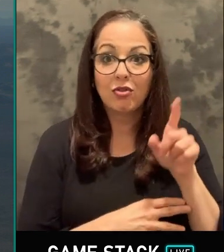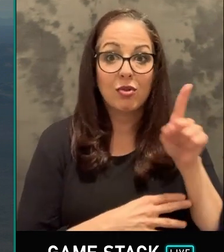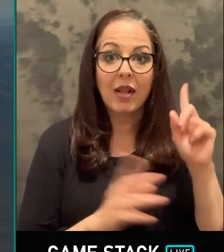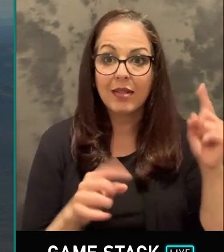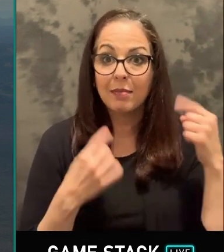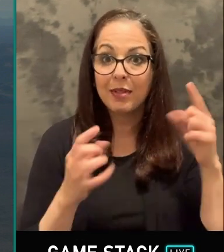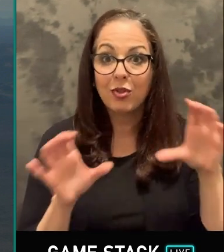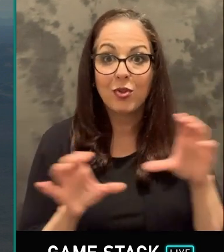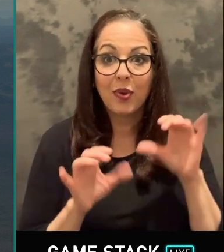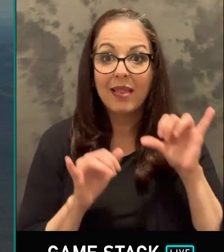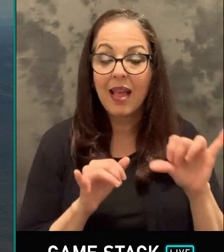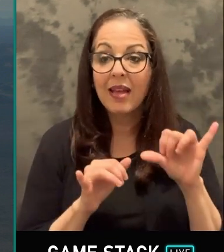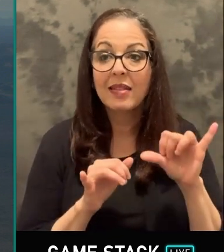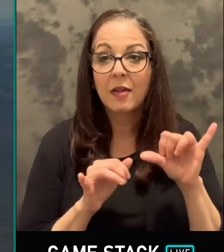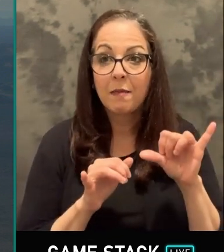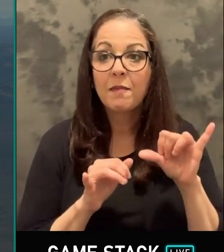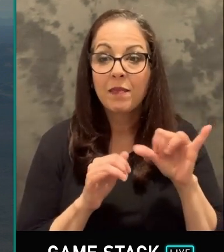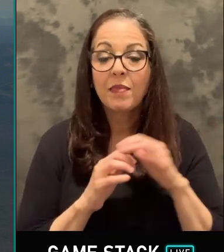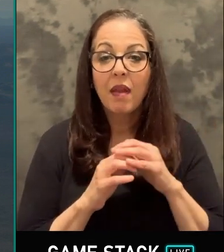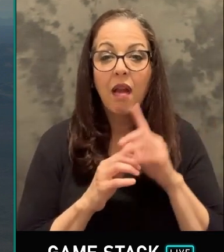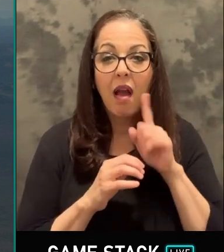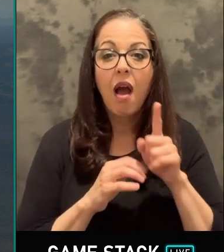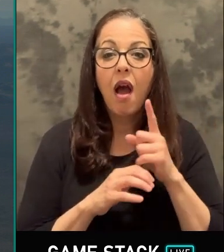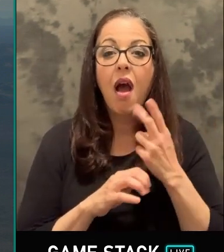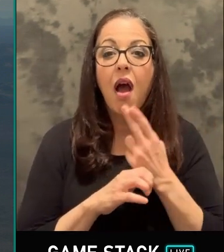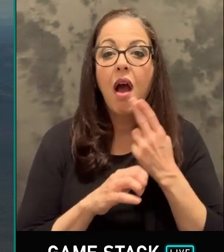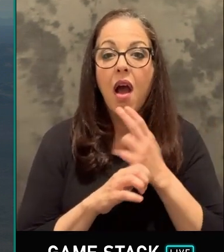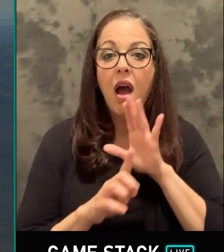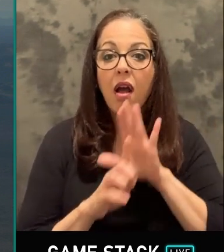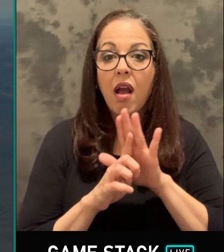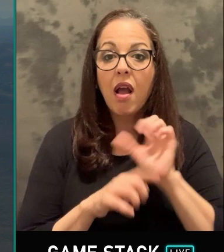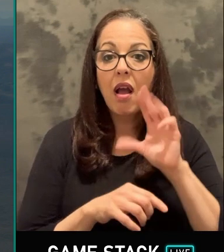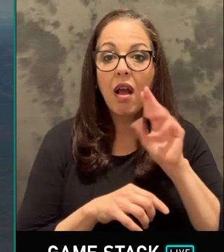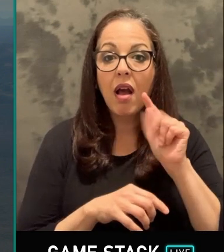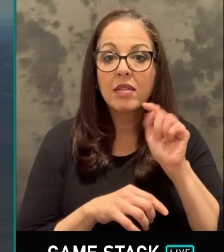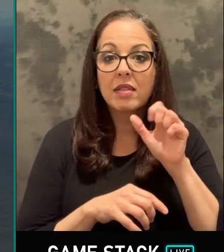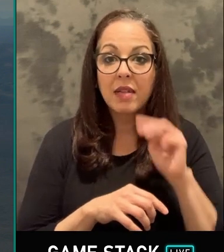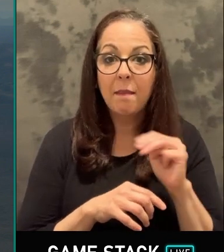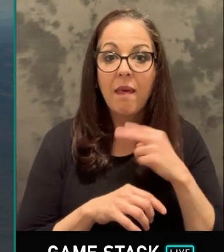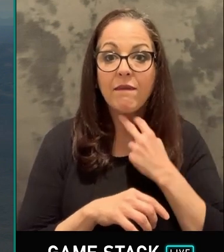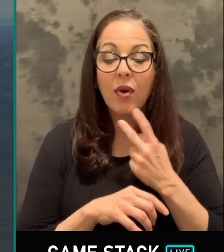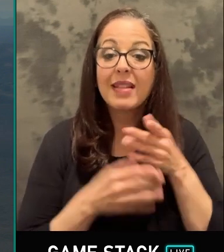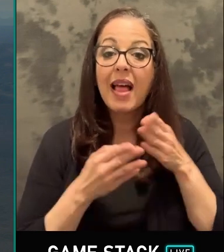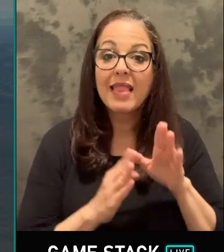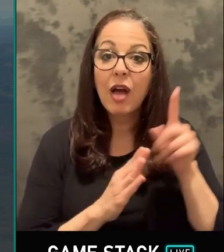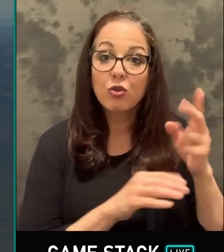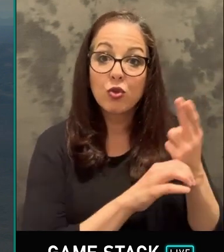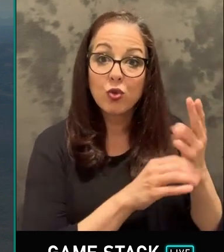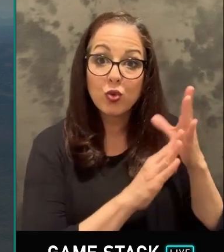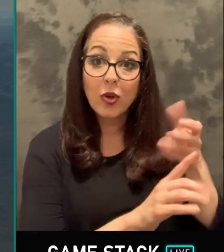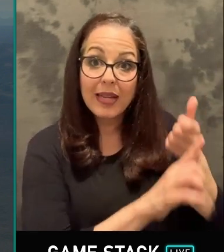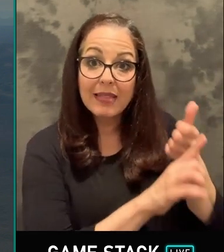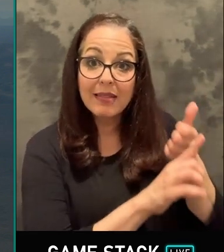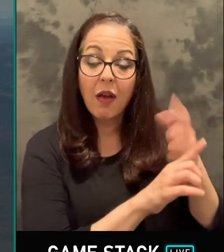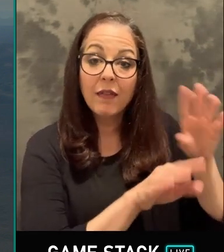it called, custom voice technology allowing the user to create their own TTS voice by providing voice samples.